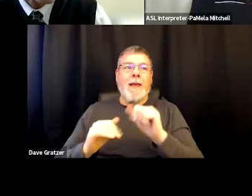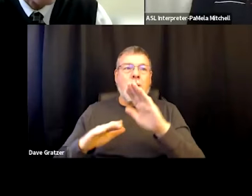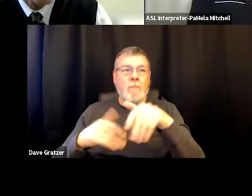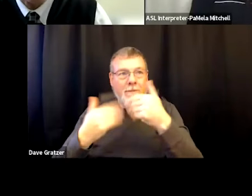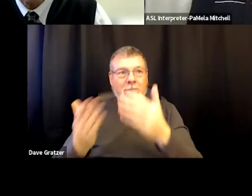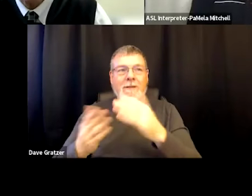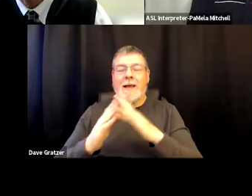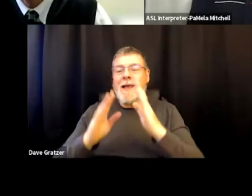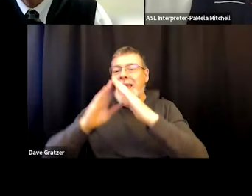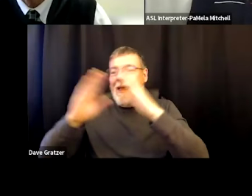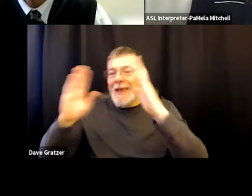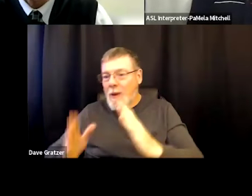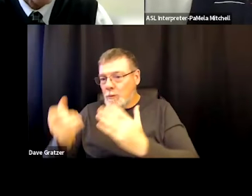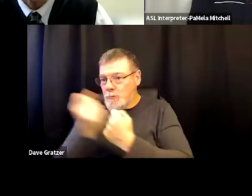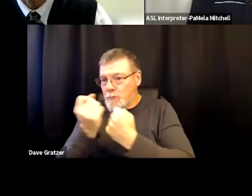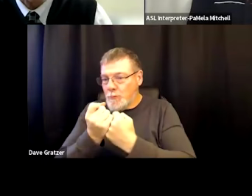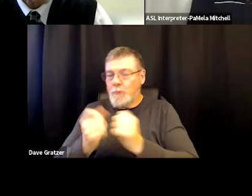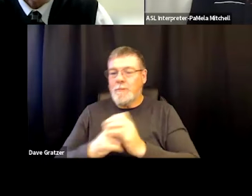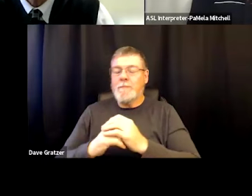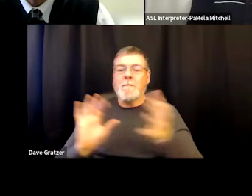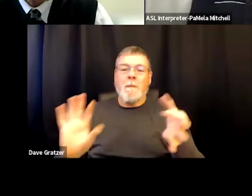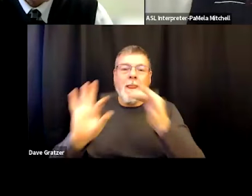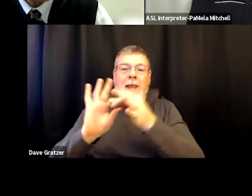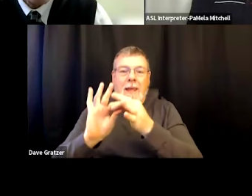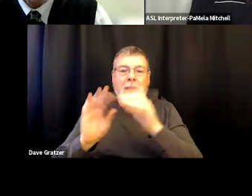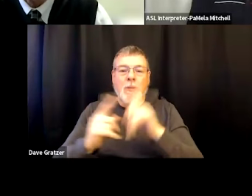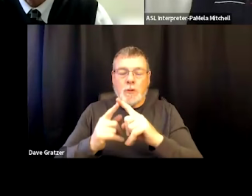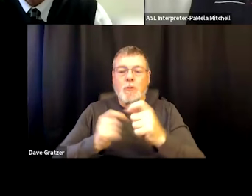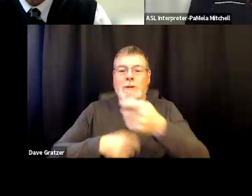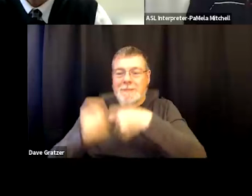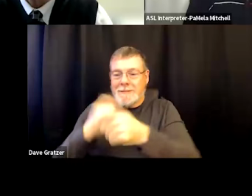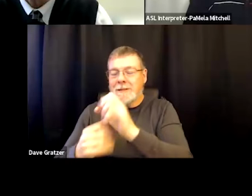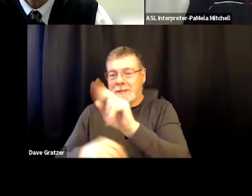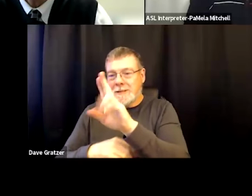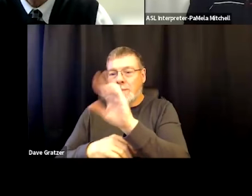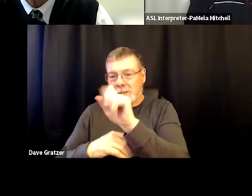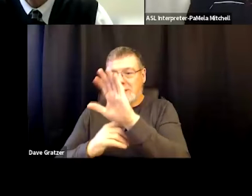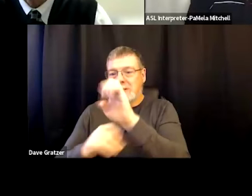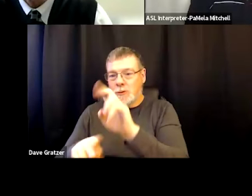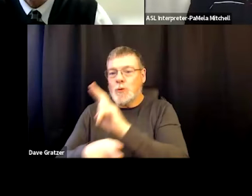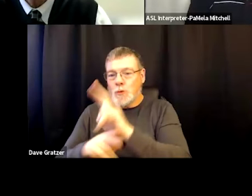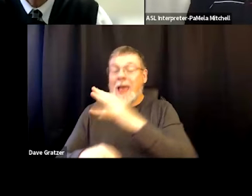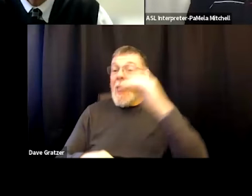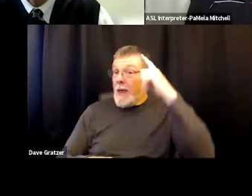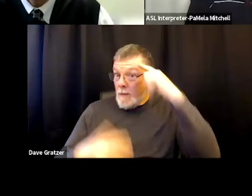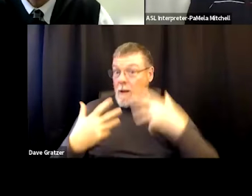housing supports, connection to substance use treatment, and mental health treatment of course.